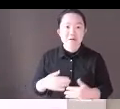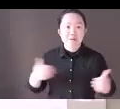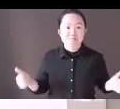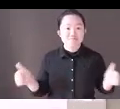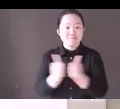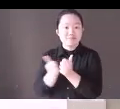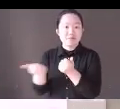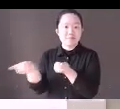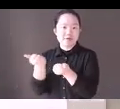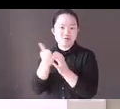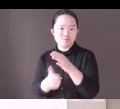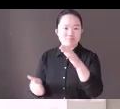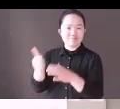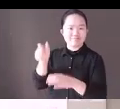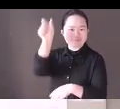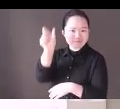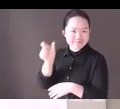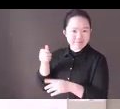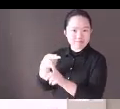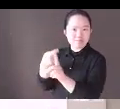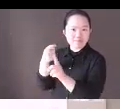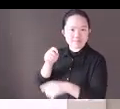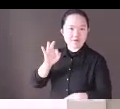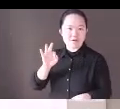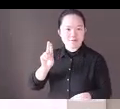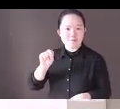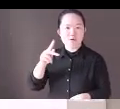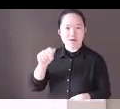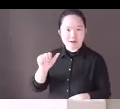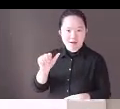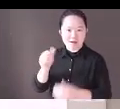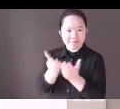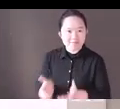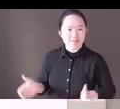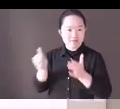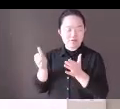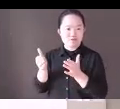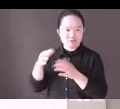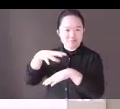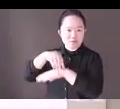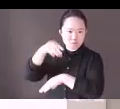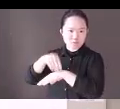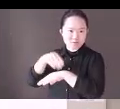some housekeeping so we do provide live captions as always and you can select the CC icon in